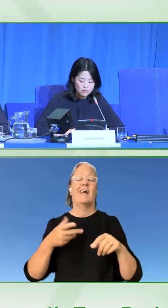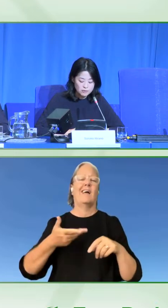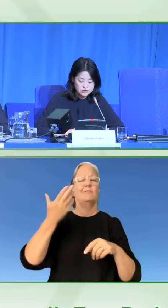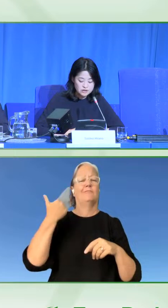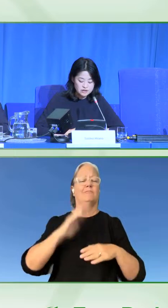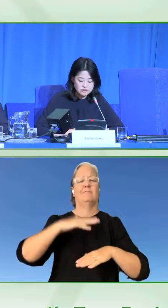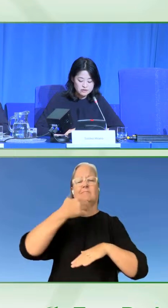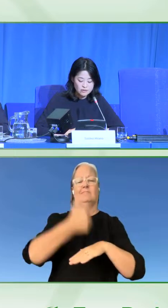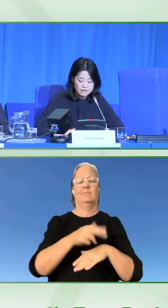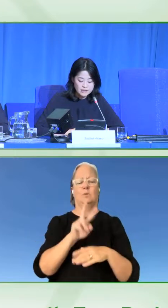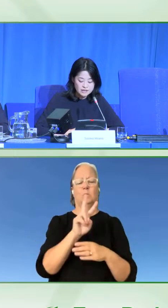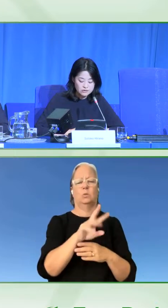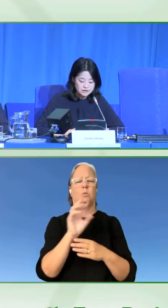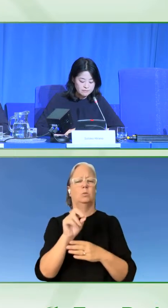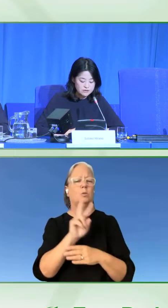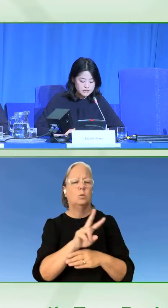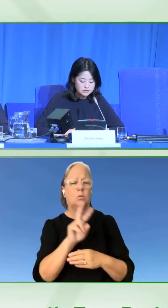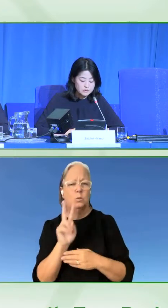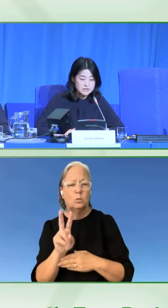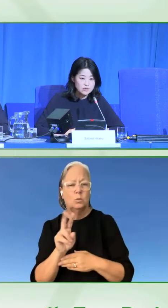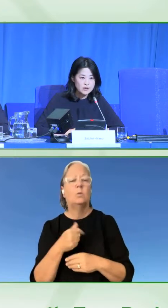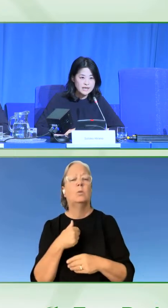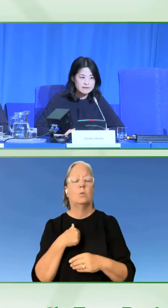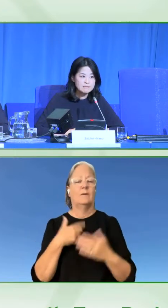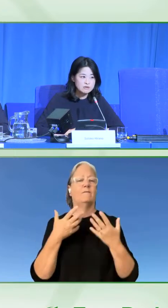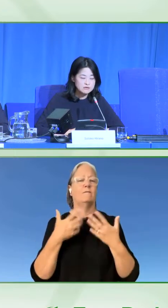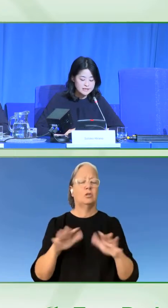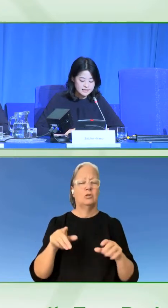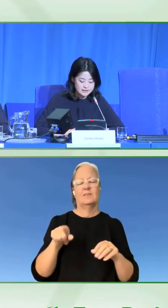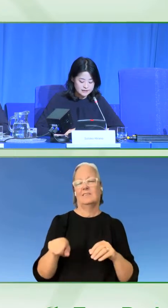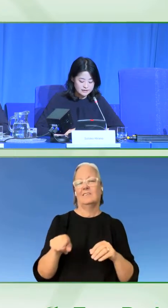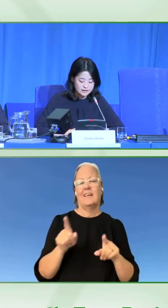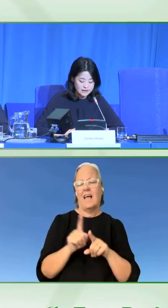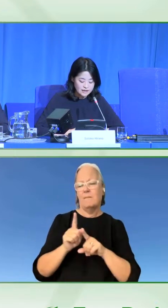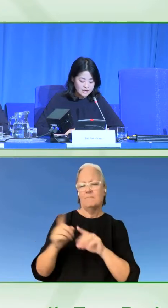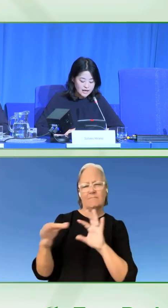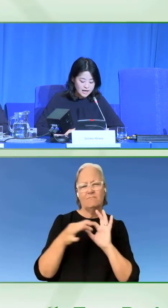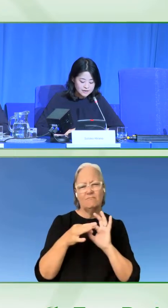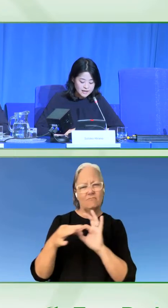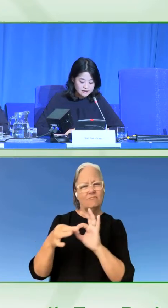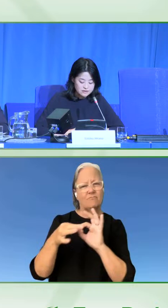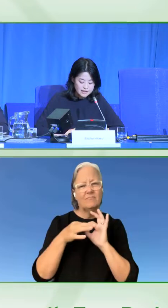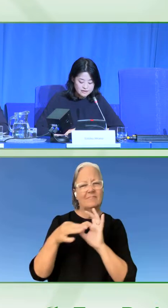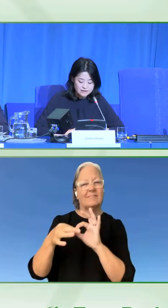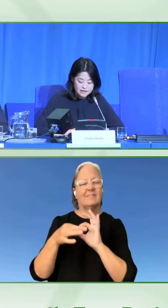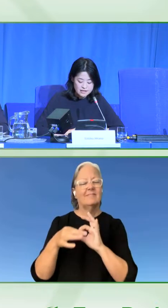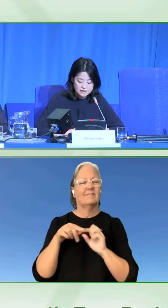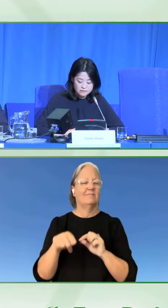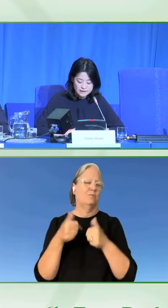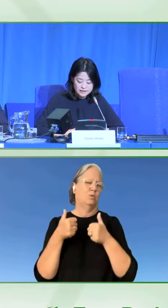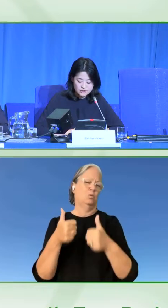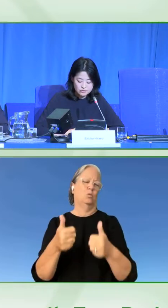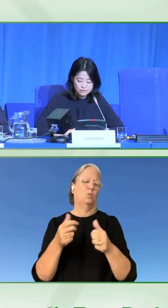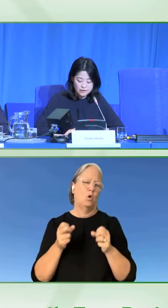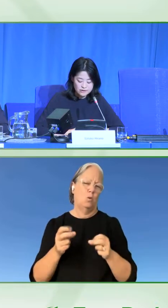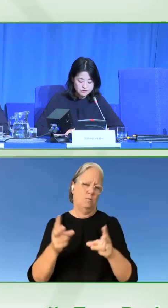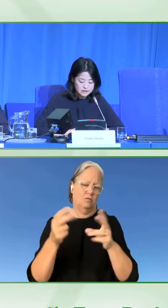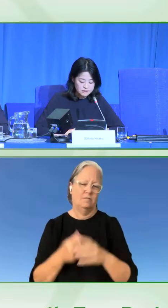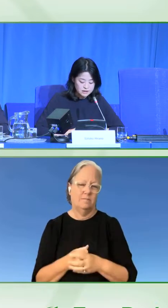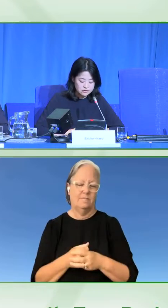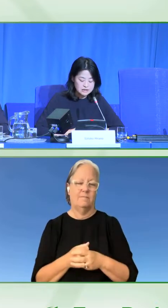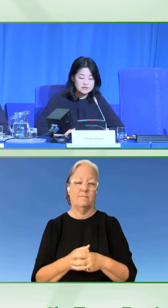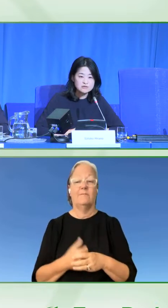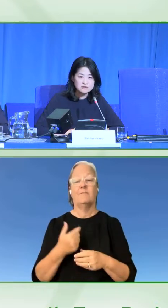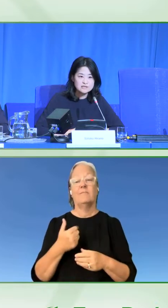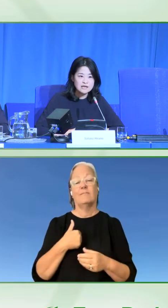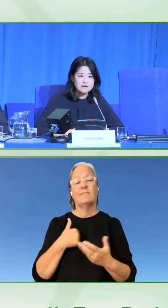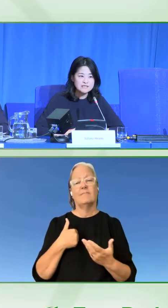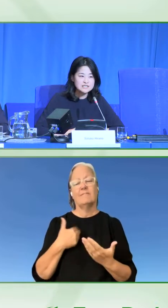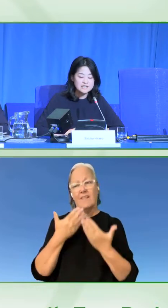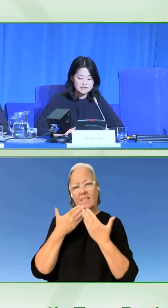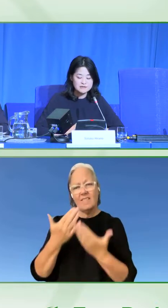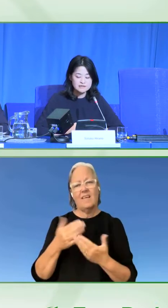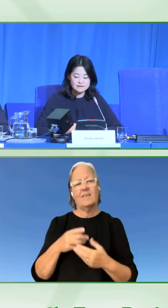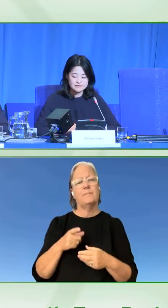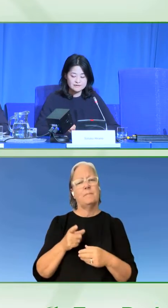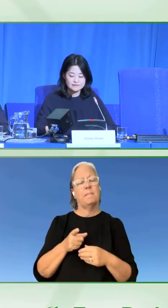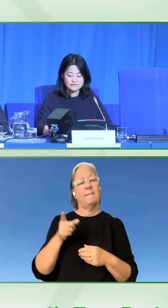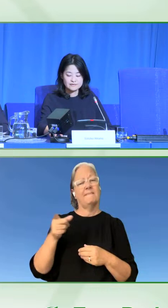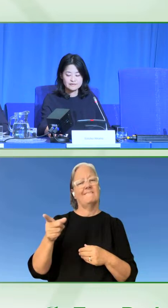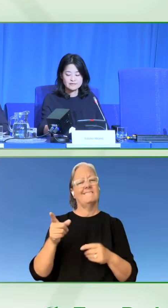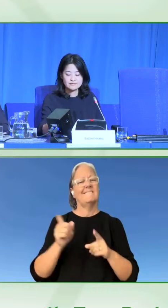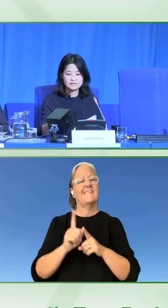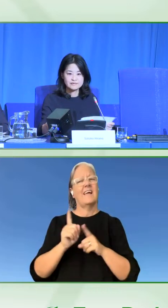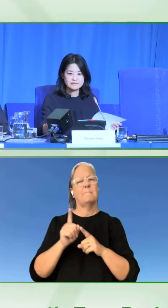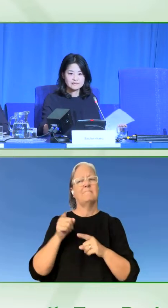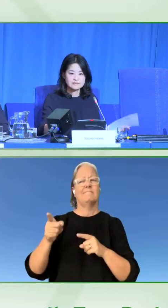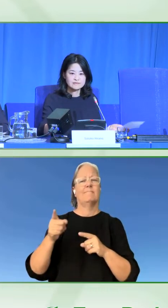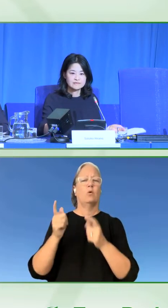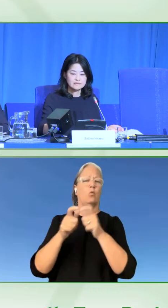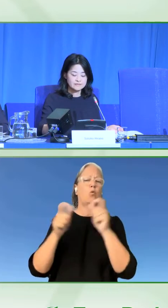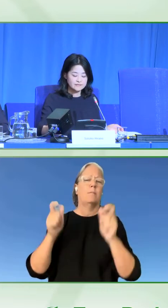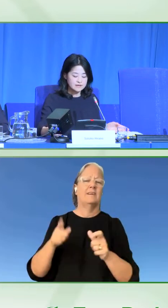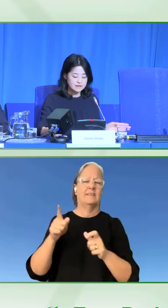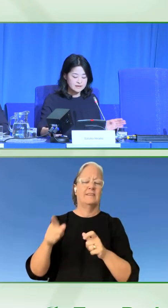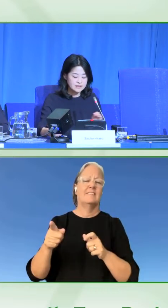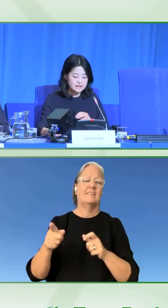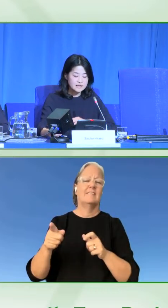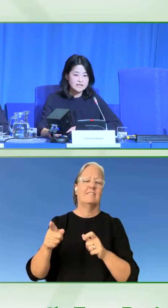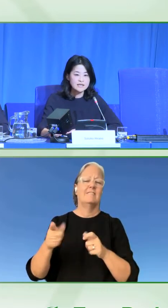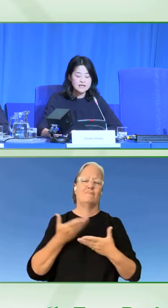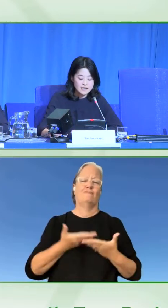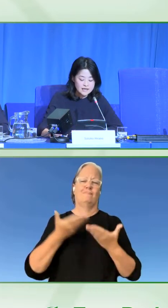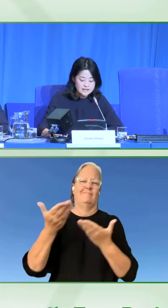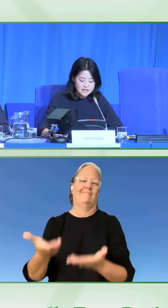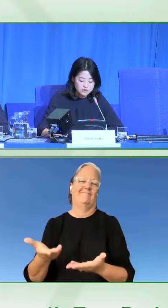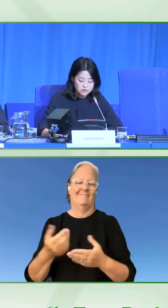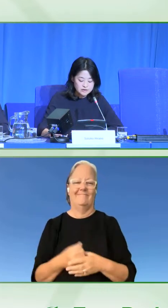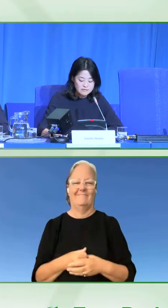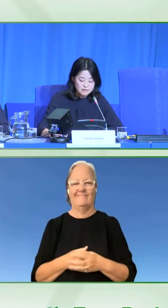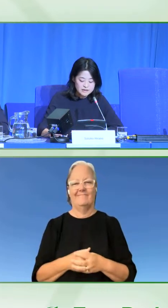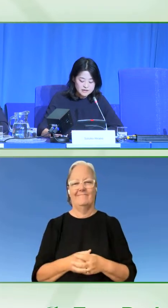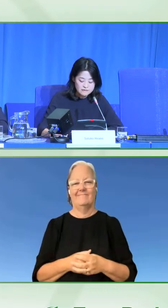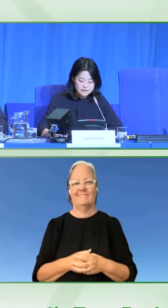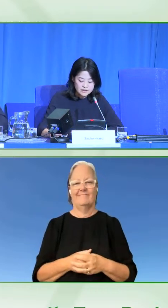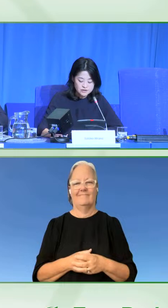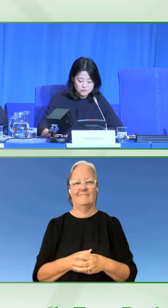with short hair and beard and I am wearing a blue suit and smiling together with our